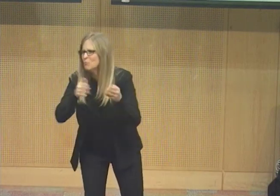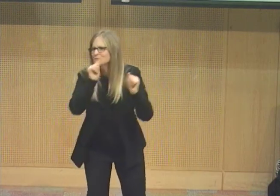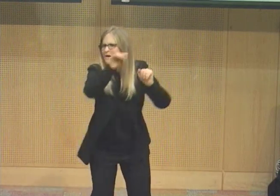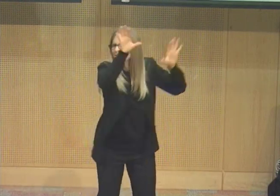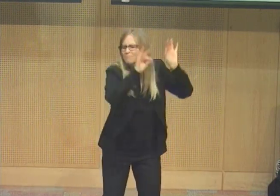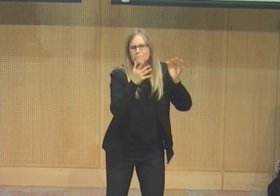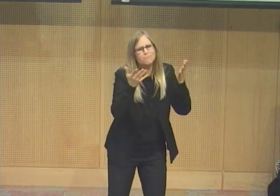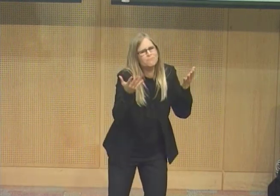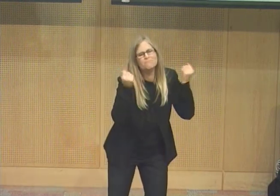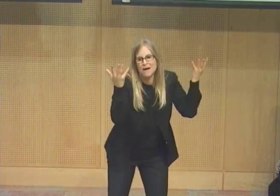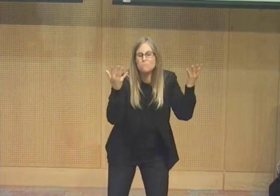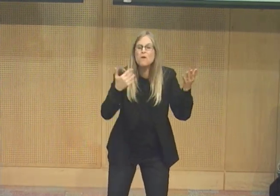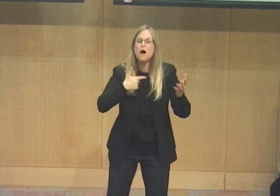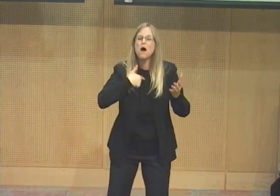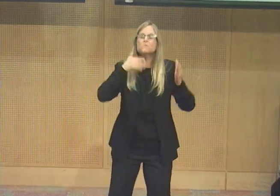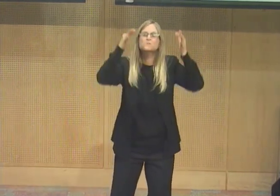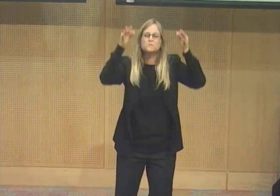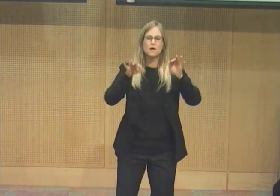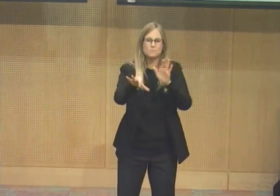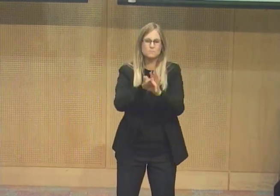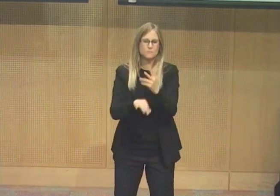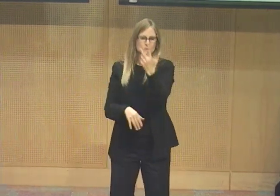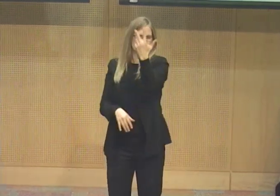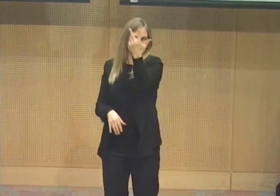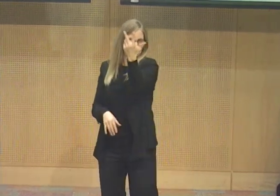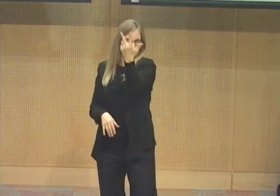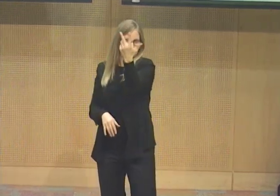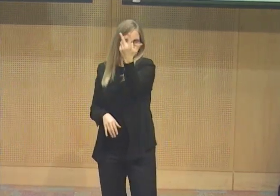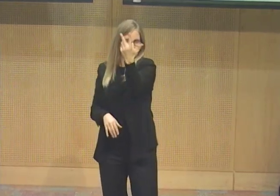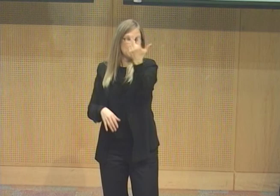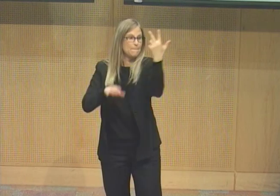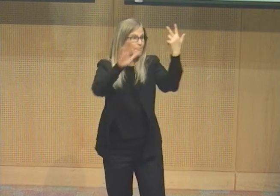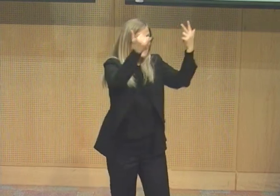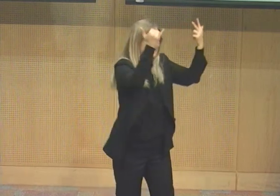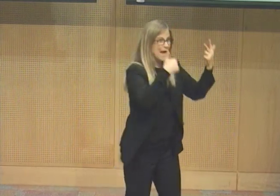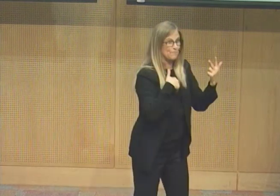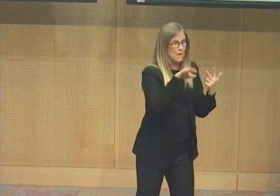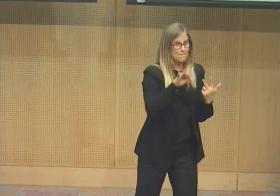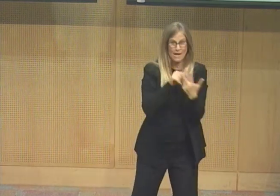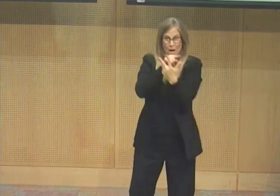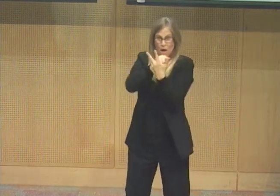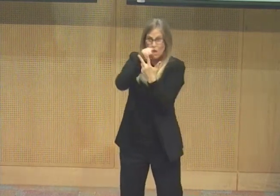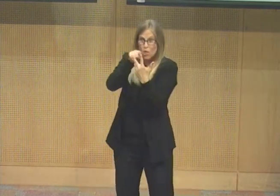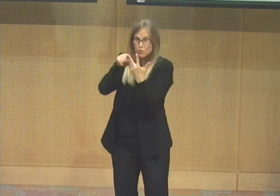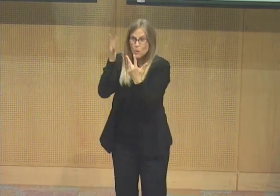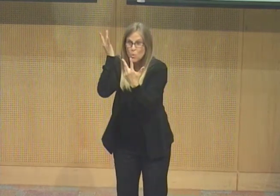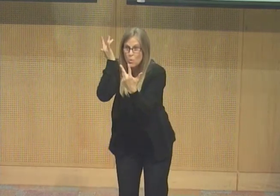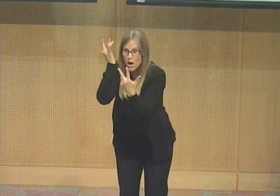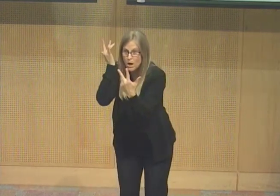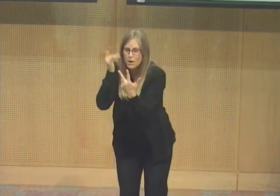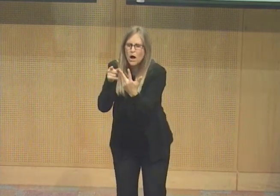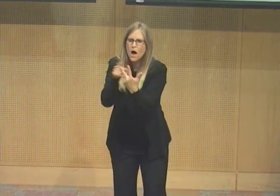There were a number of things I could choose from. But I decided on these three analytic structures.